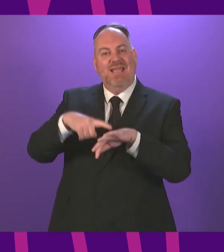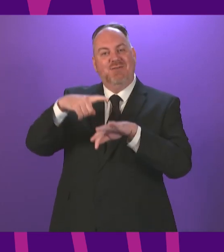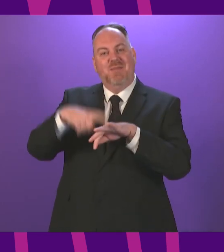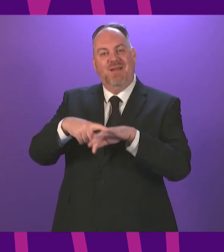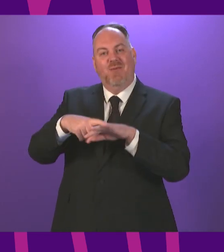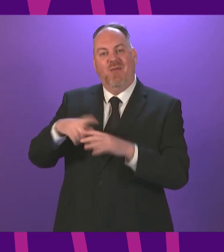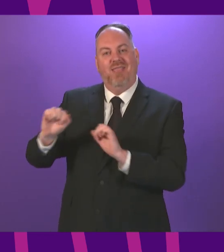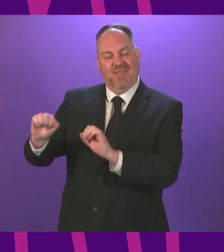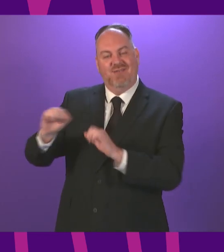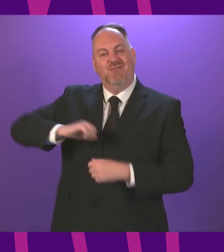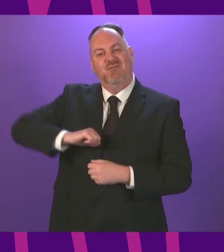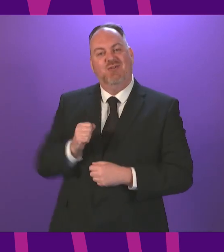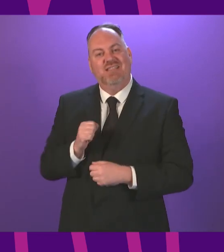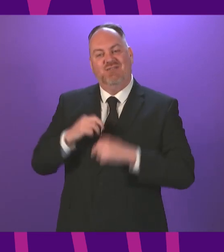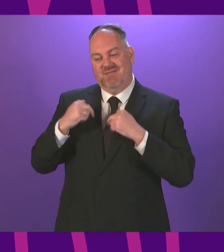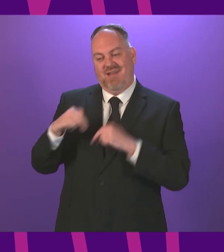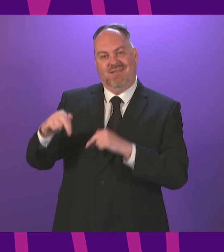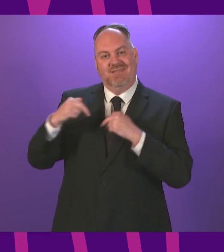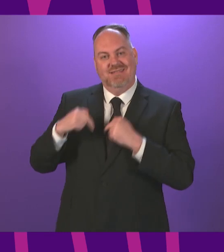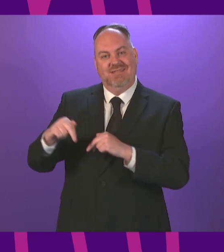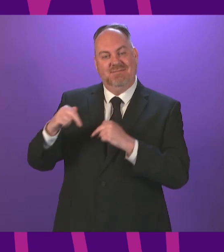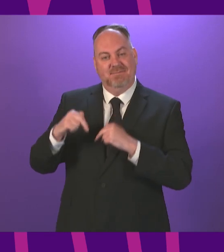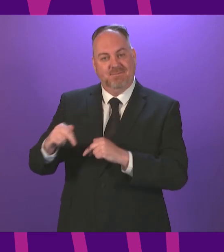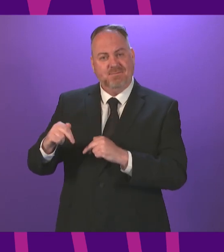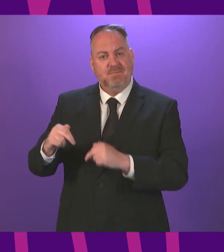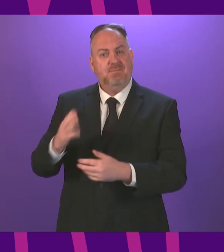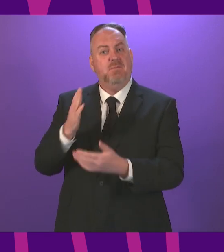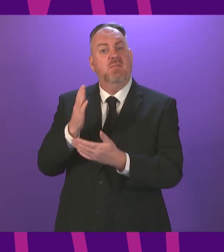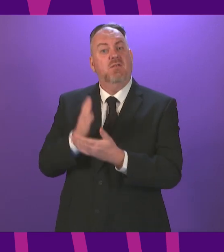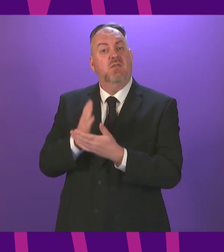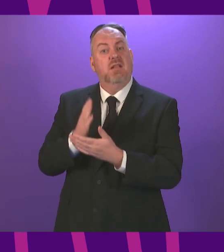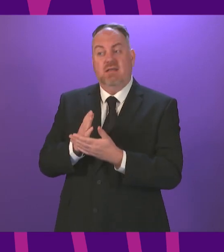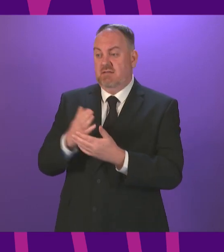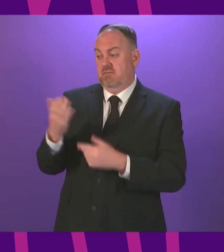More than 70 years later, shortly after he announced his retirement from public life,